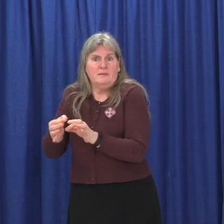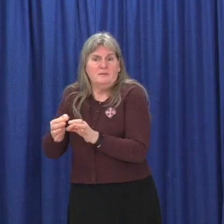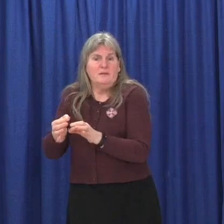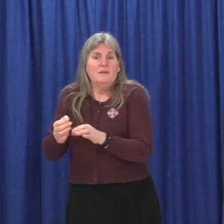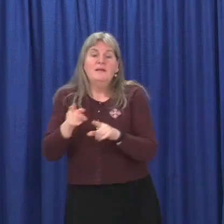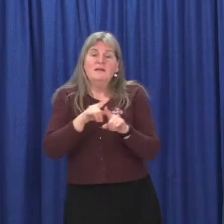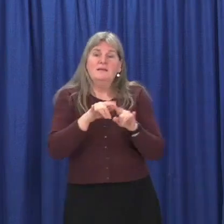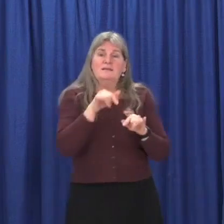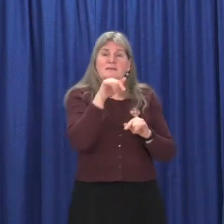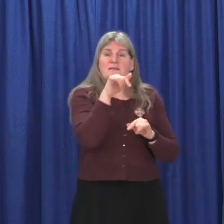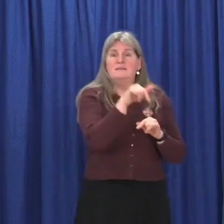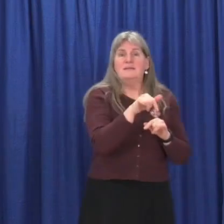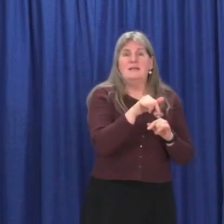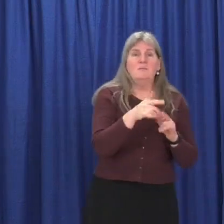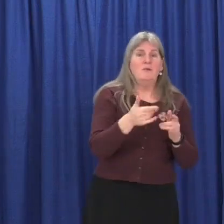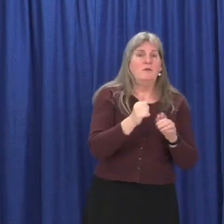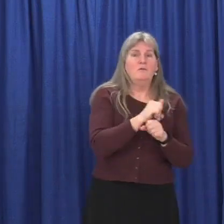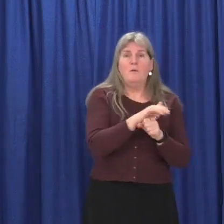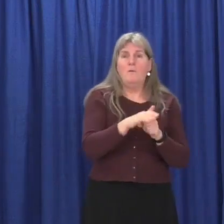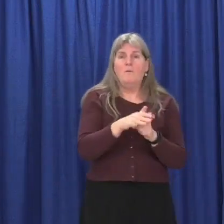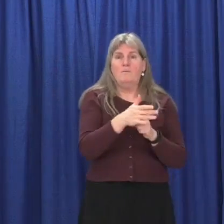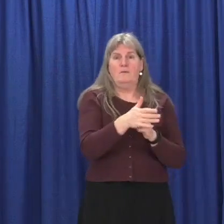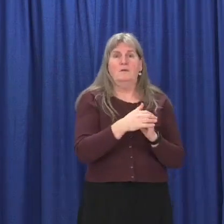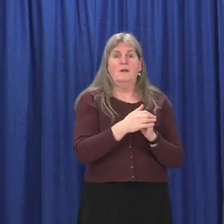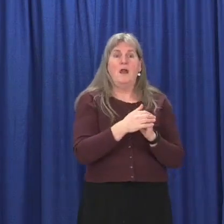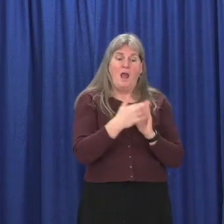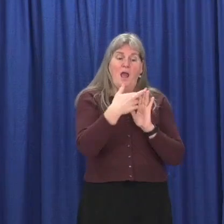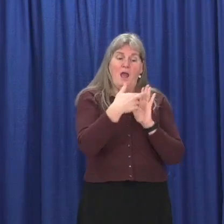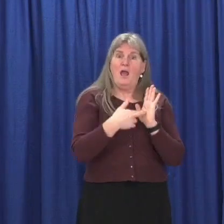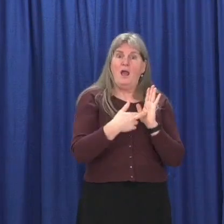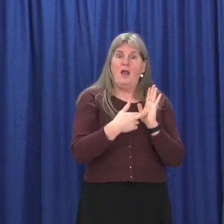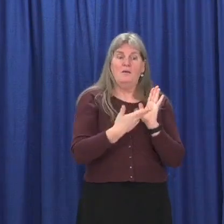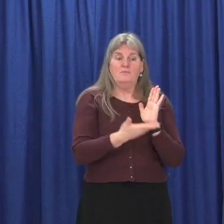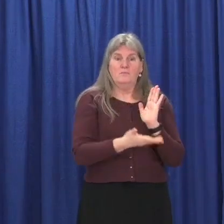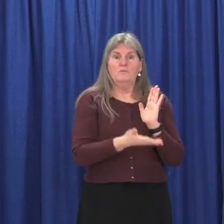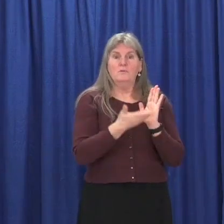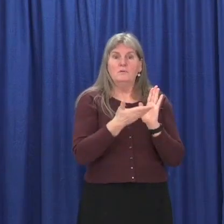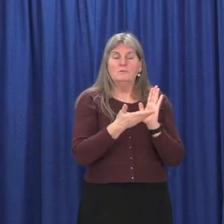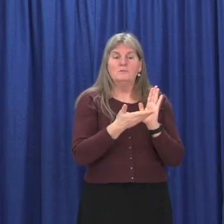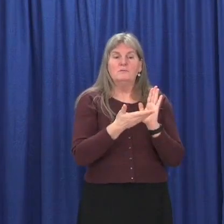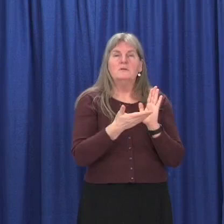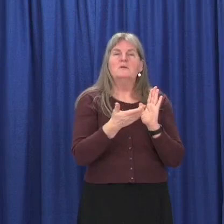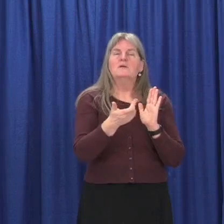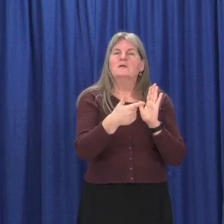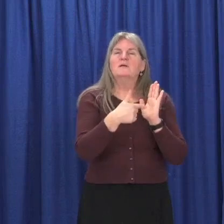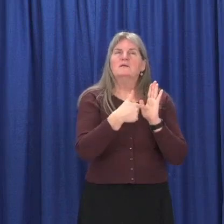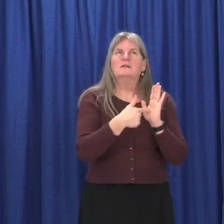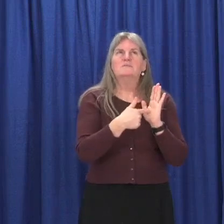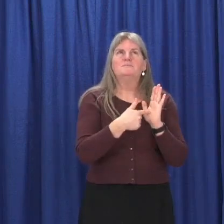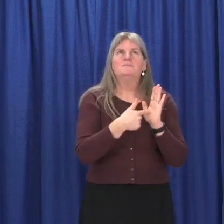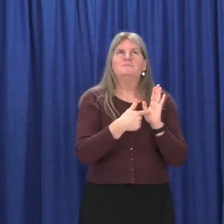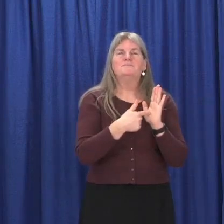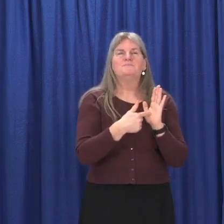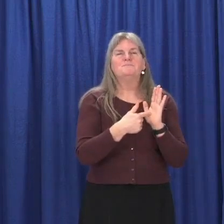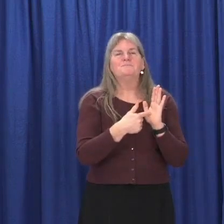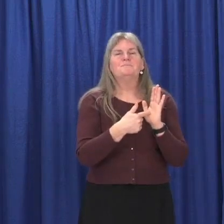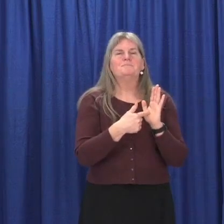If we think of some of the things that people do, I know people, for example,